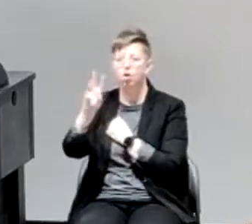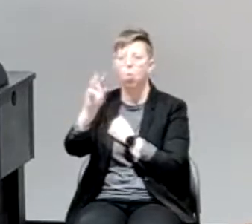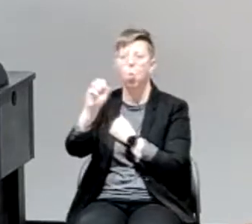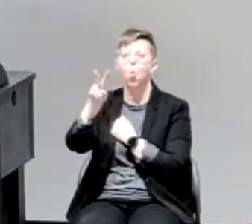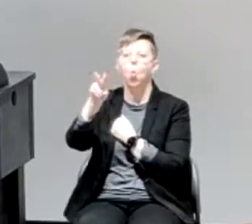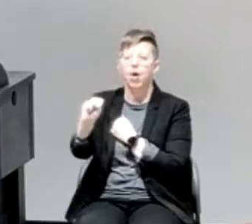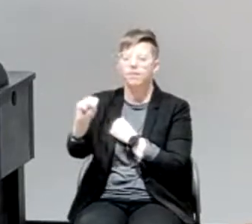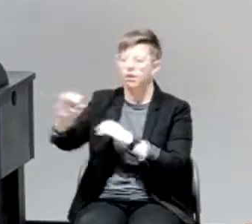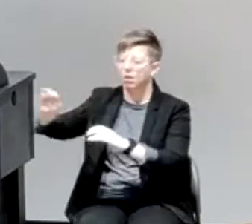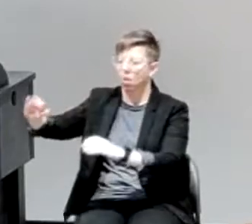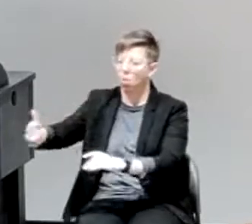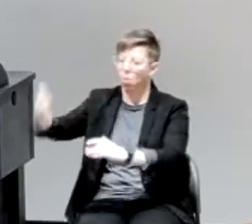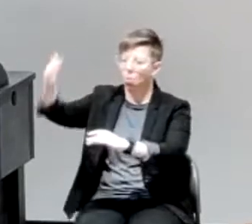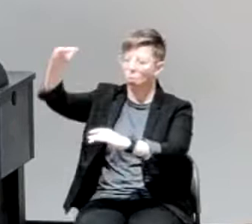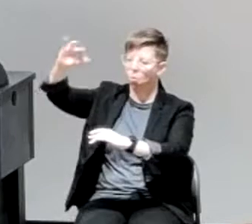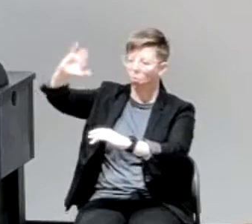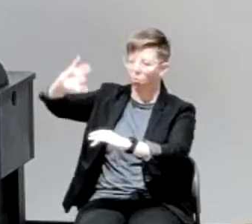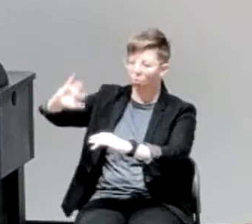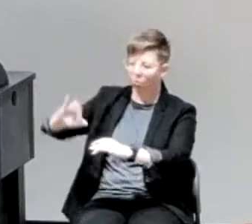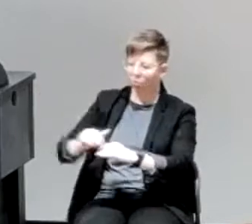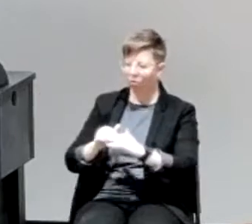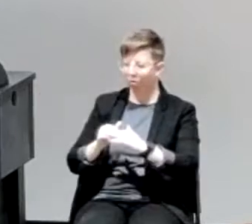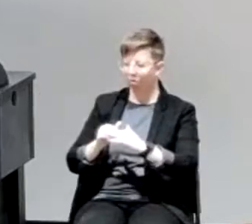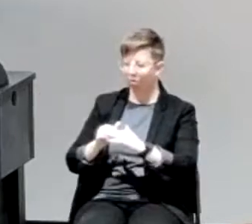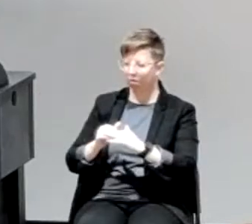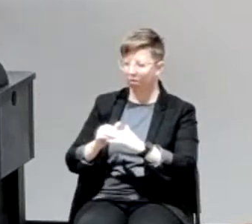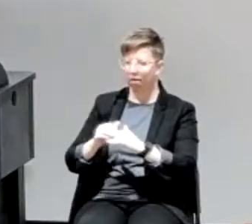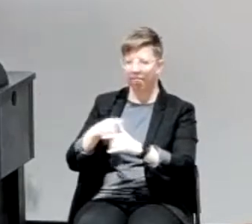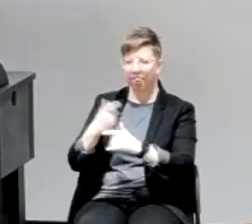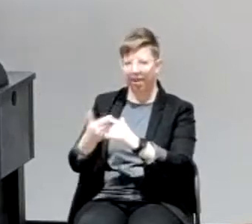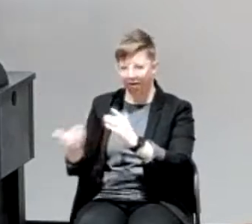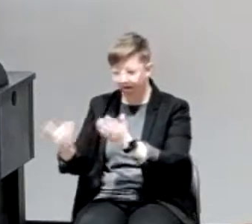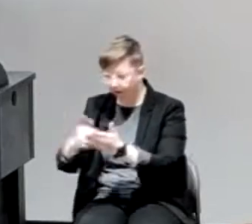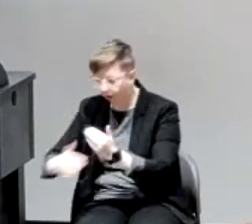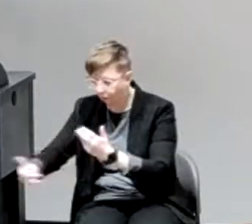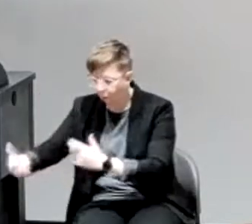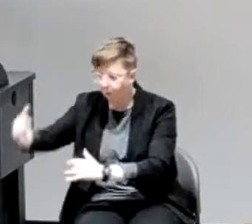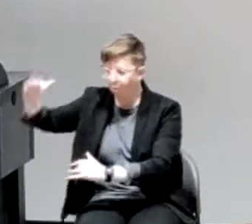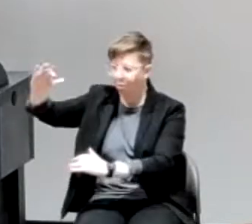place and there's also great physics at the ocean that taught me lessons about great science.